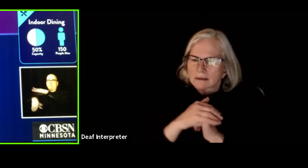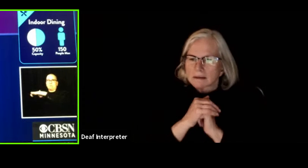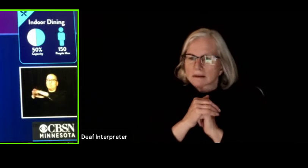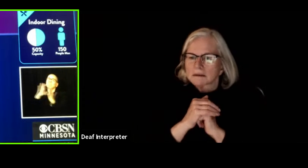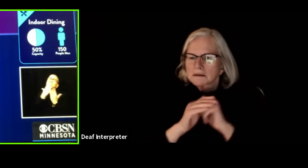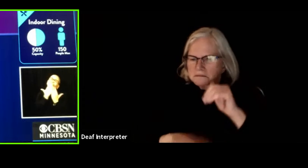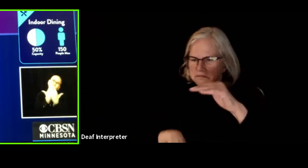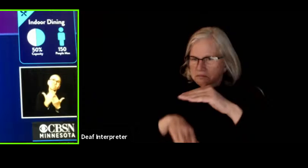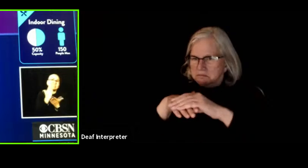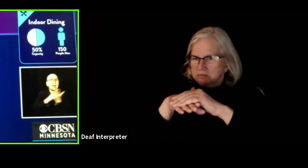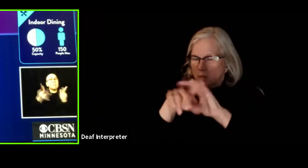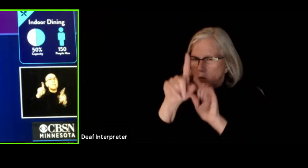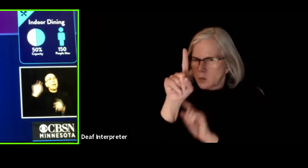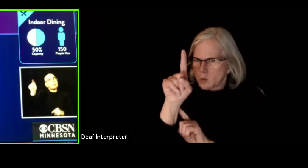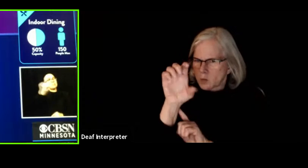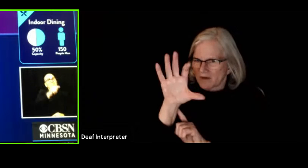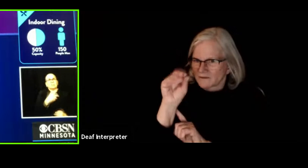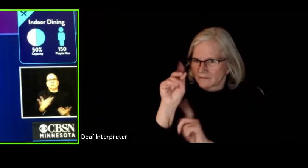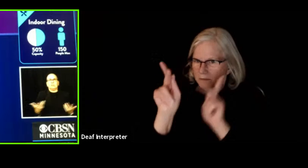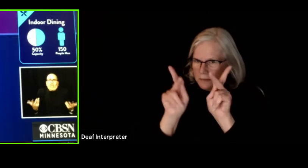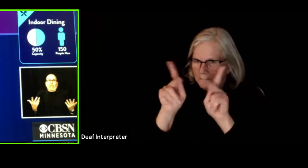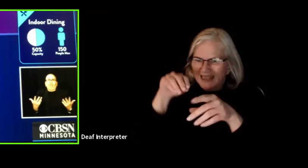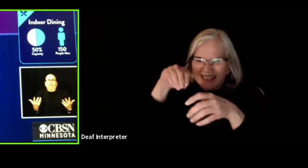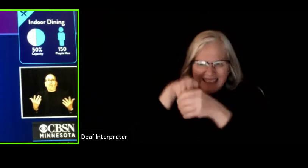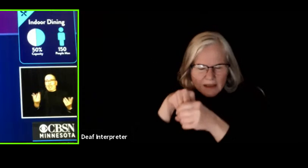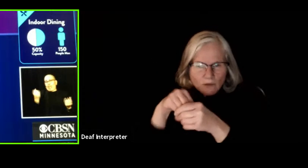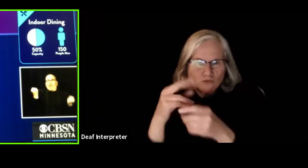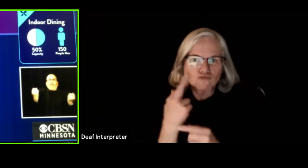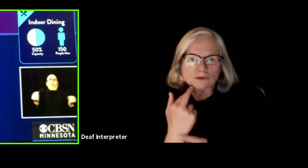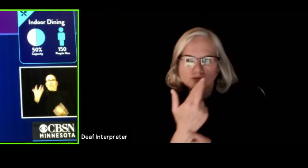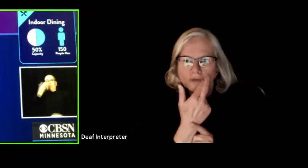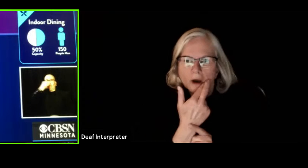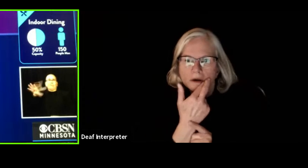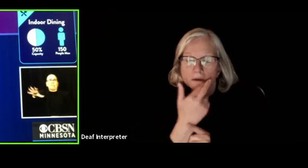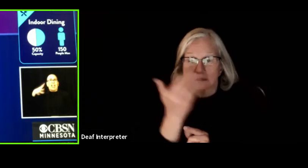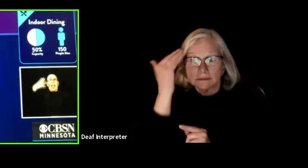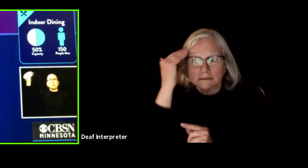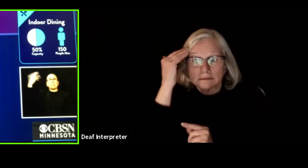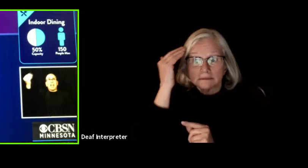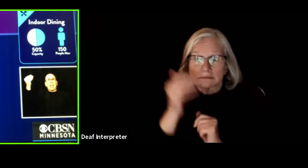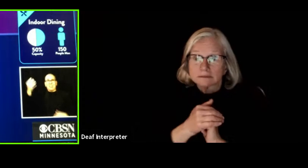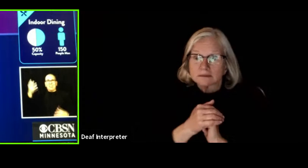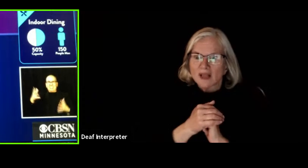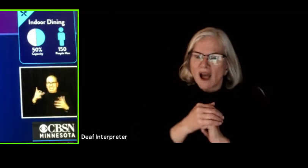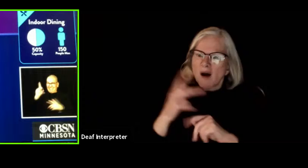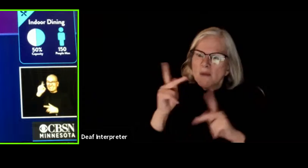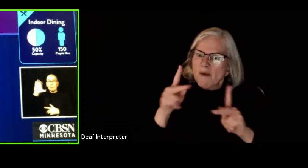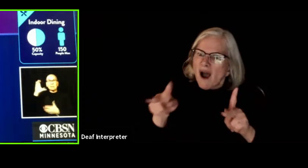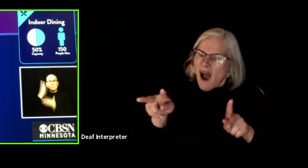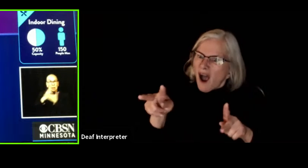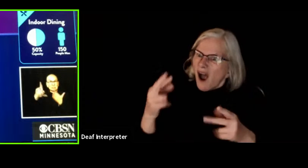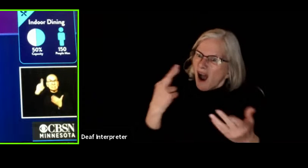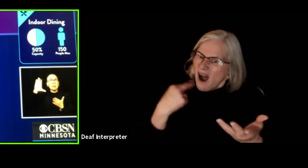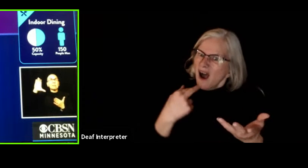SCOFFED AT THE IDEA OF OUTDOOR DINING IN DECEMBER AND I HEARD SEVERAL RESTAURANT AND BREWERIES SAY THEY DID A PRETTY BRISK BUSINESS, NO PUN